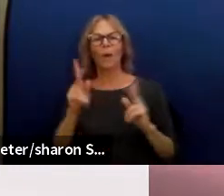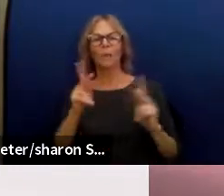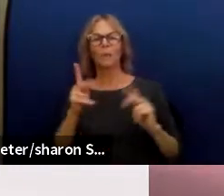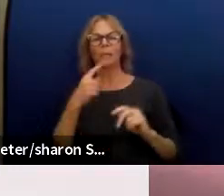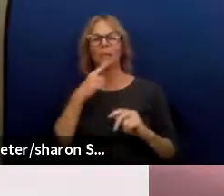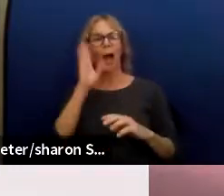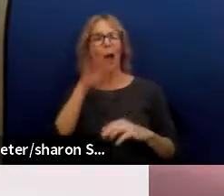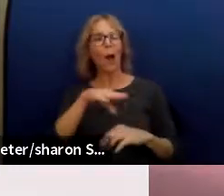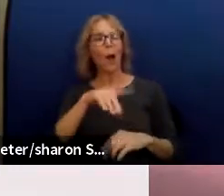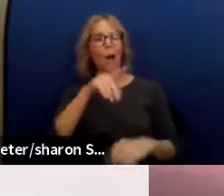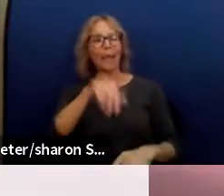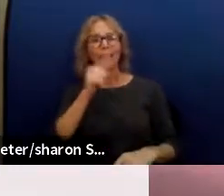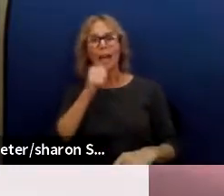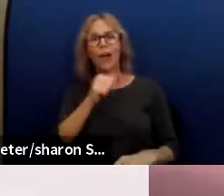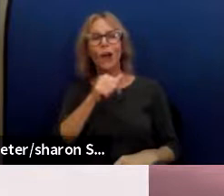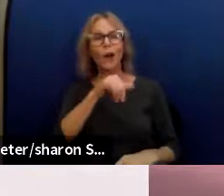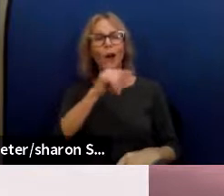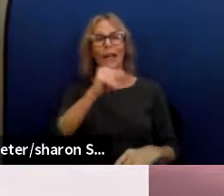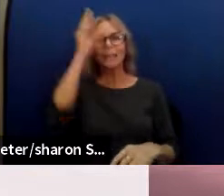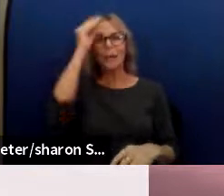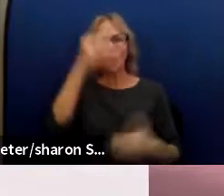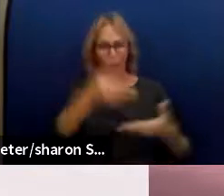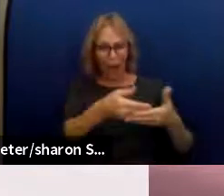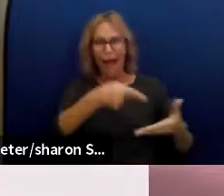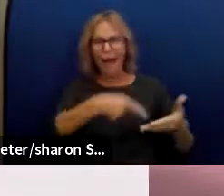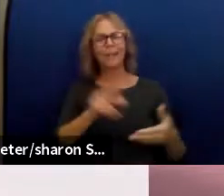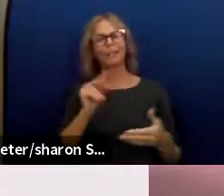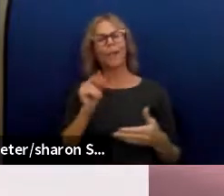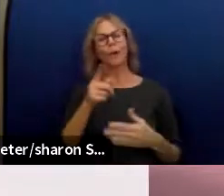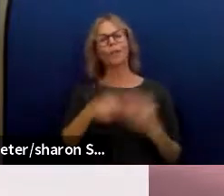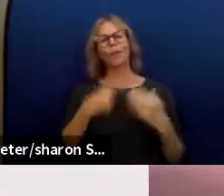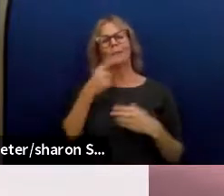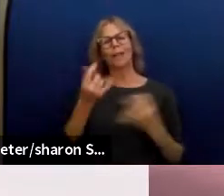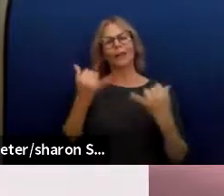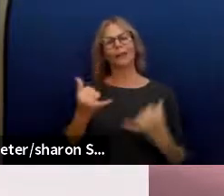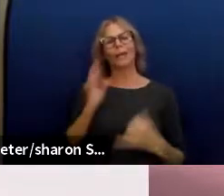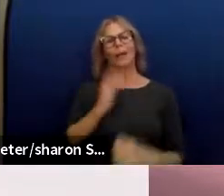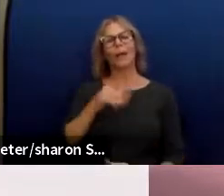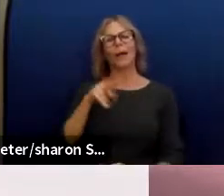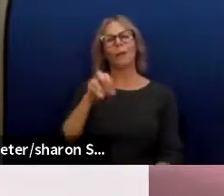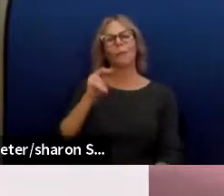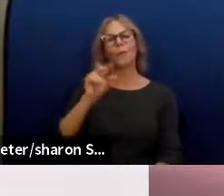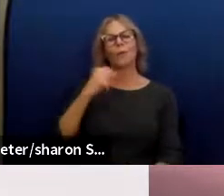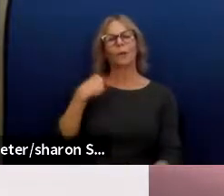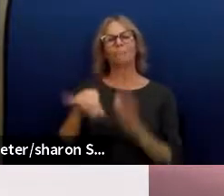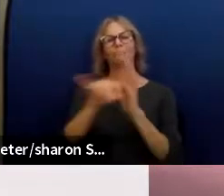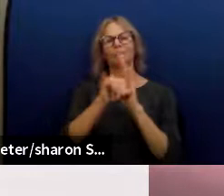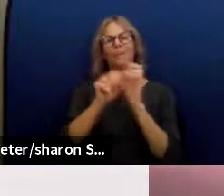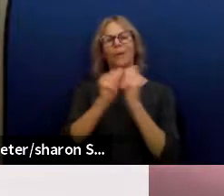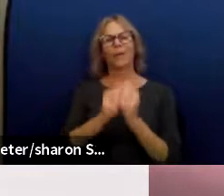or it's a boy, you know, it's not those pronouns. It's the pronouns that we tell you right now that we identify with. Just because